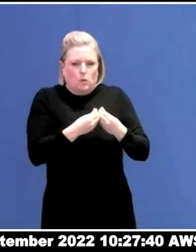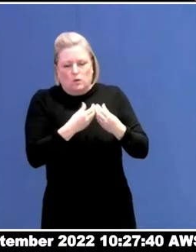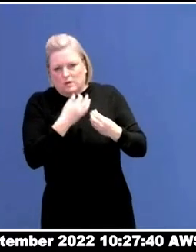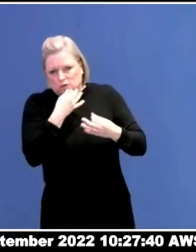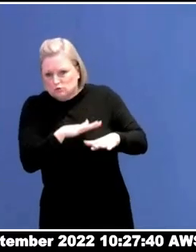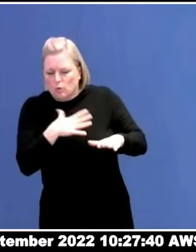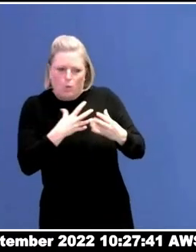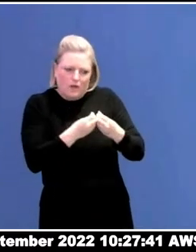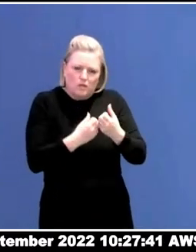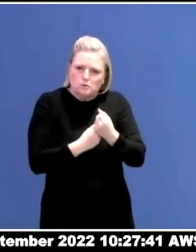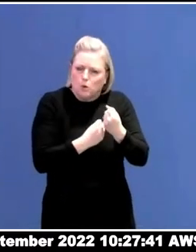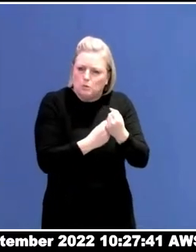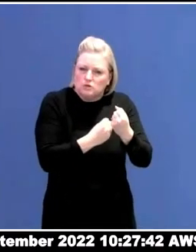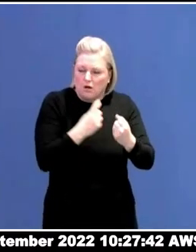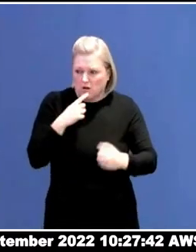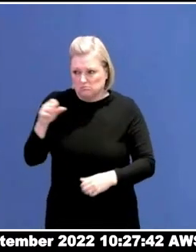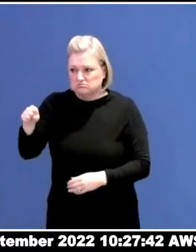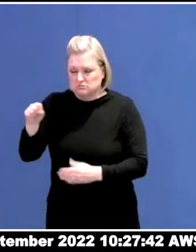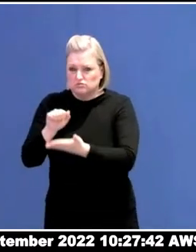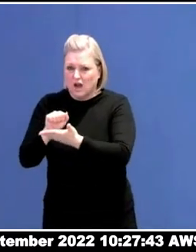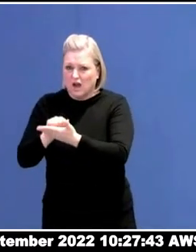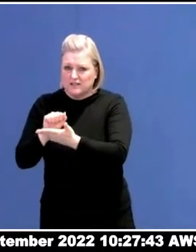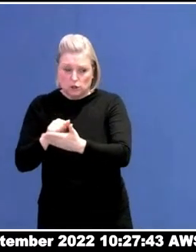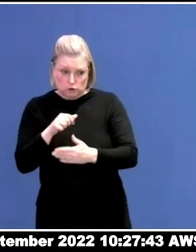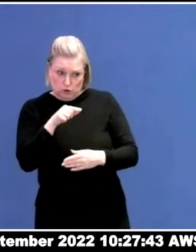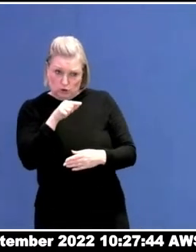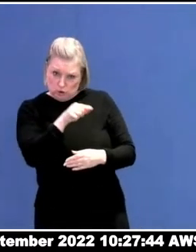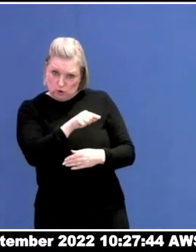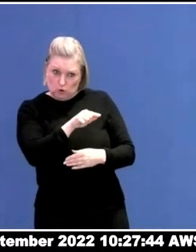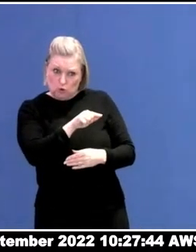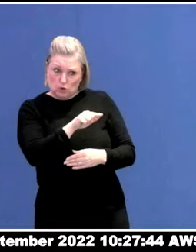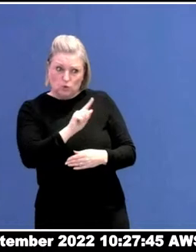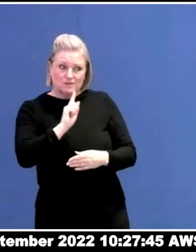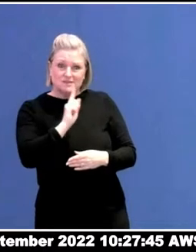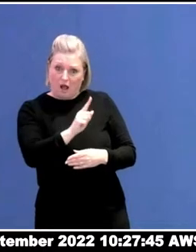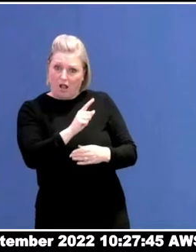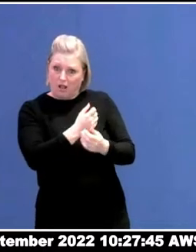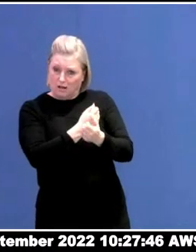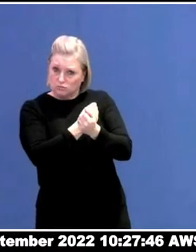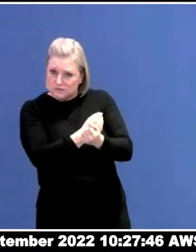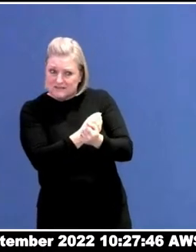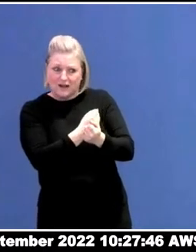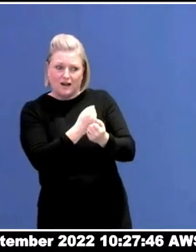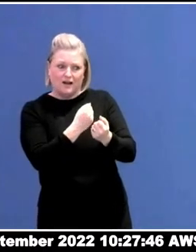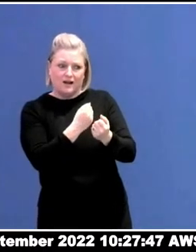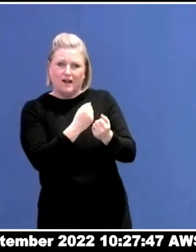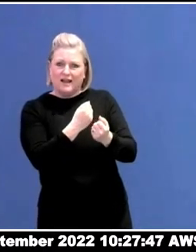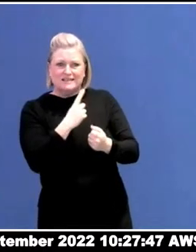Did you raise with the authorities within the detention centre a request along those lines?